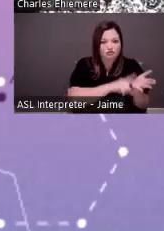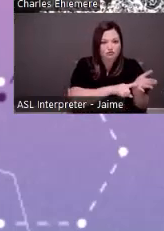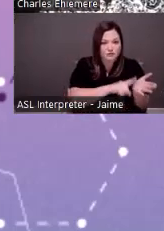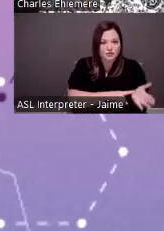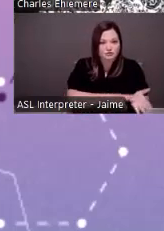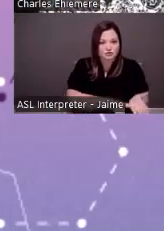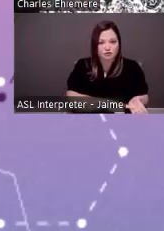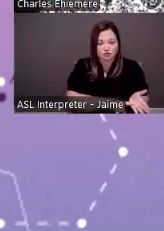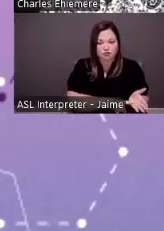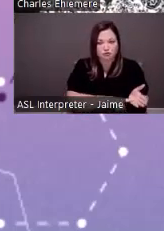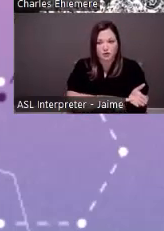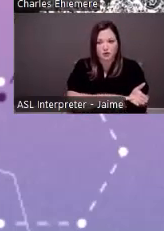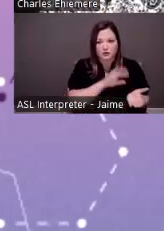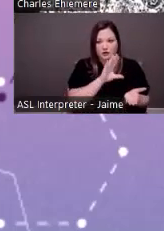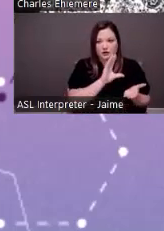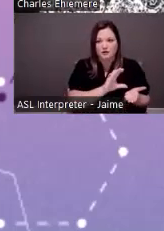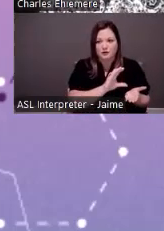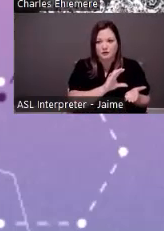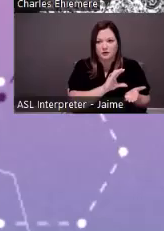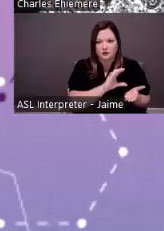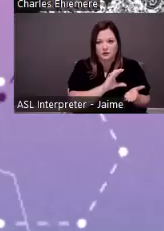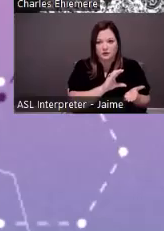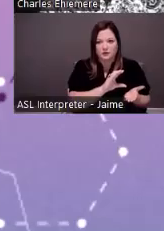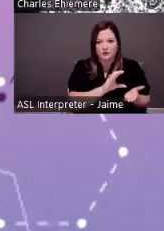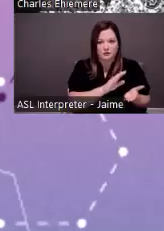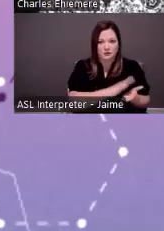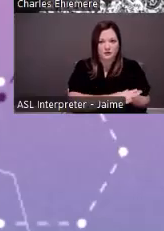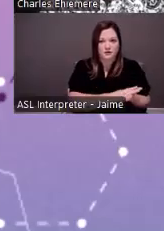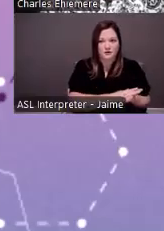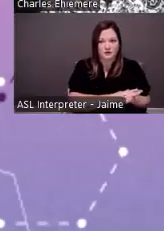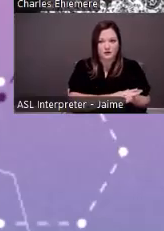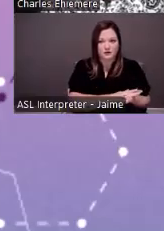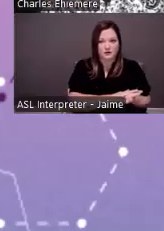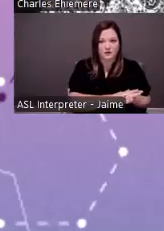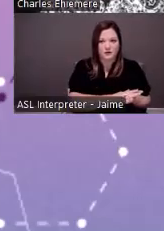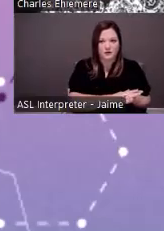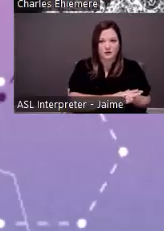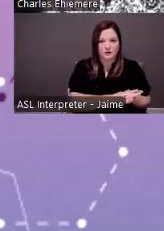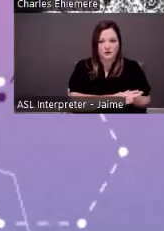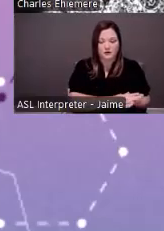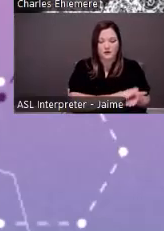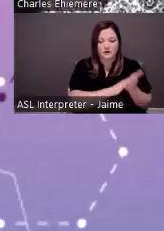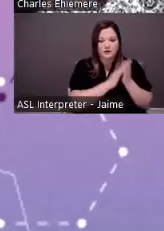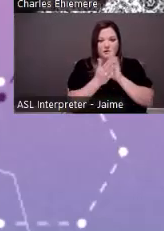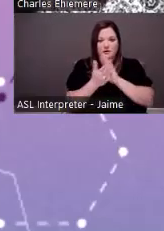will be turned into evidence that can now help improve health outcomes across board.